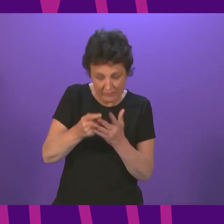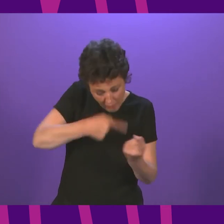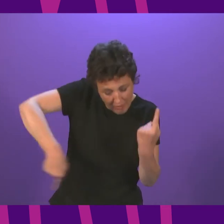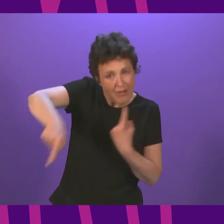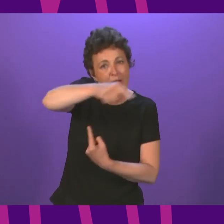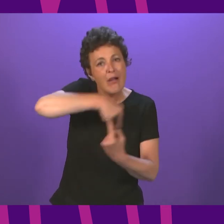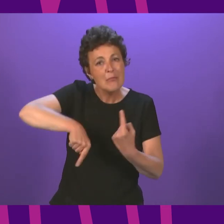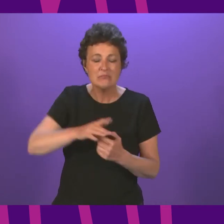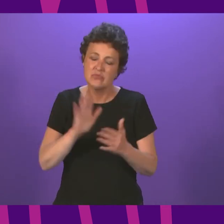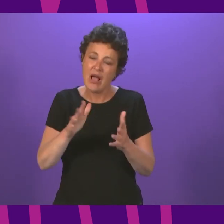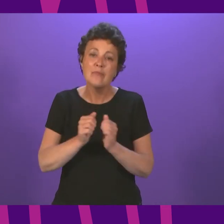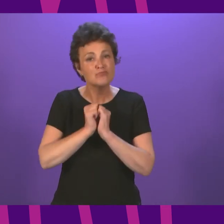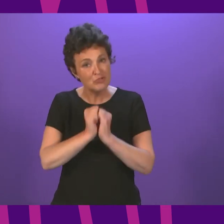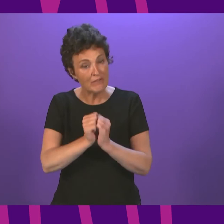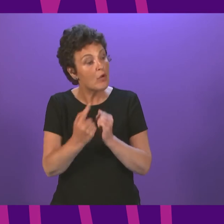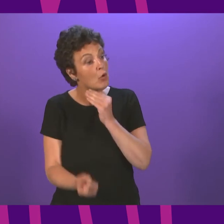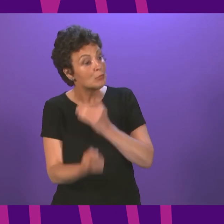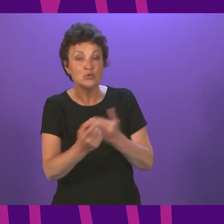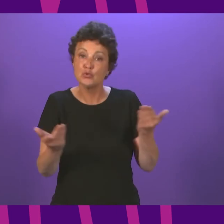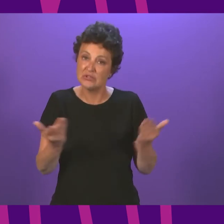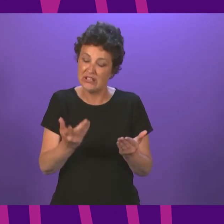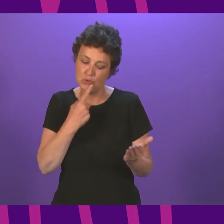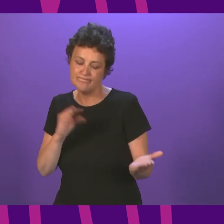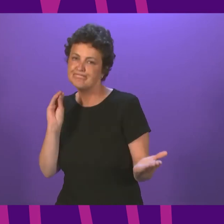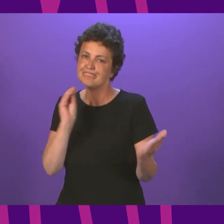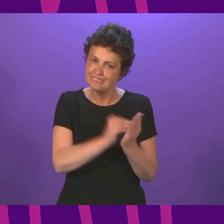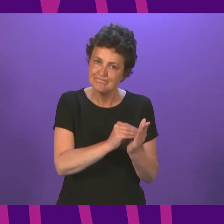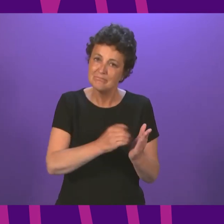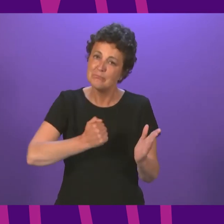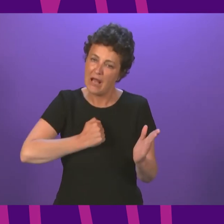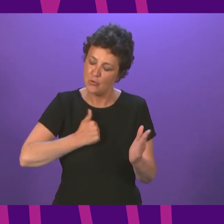I am grateful to members for their amendments to the bill. I think that it has been a constructive